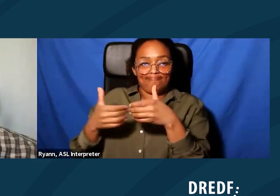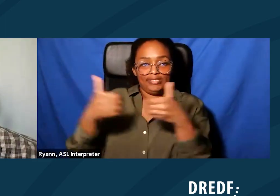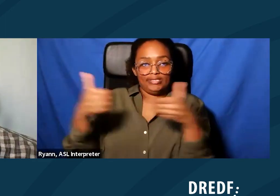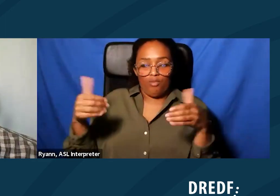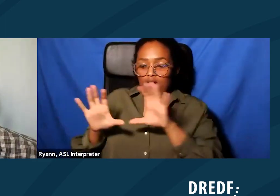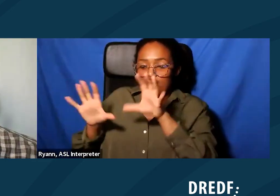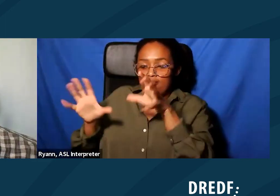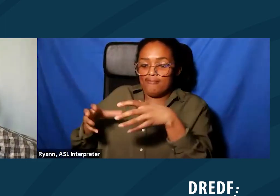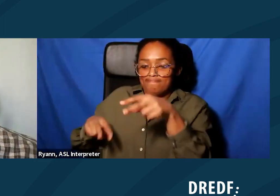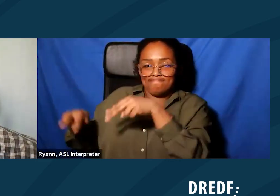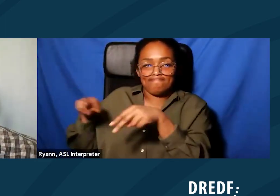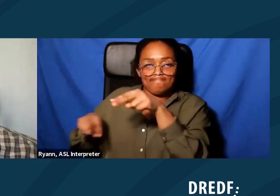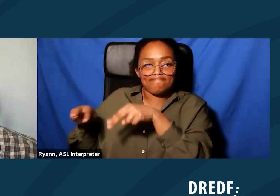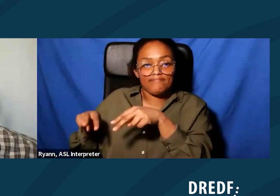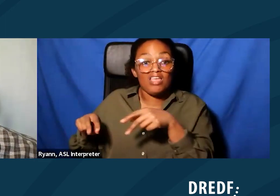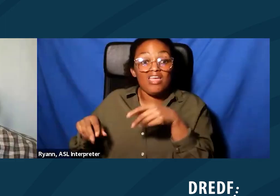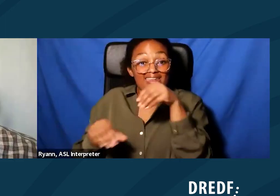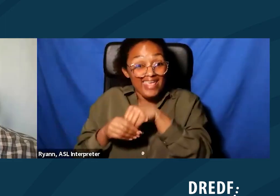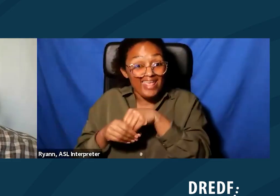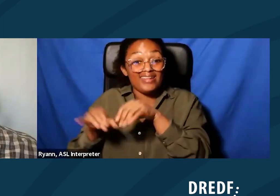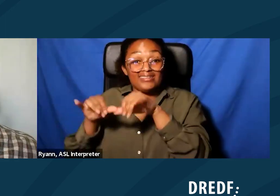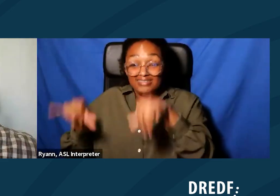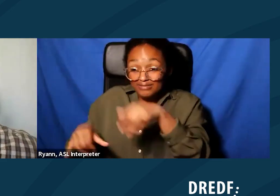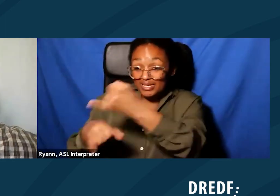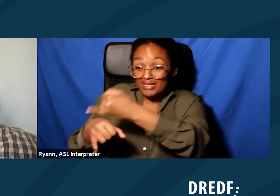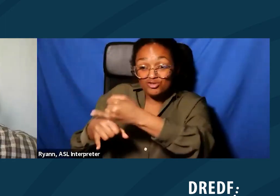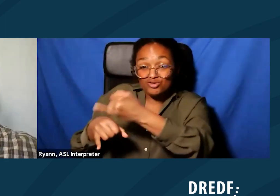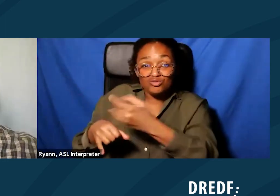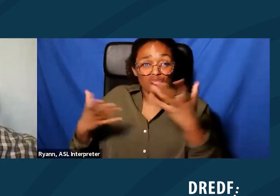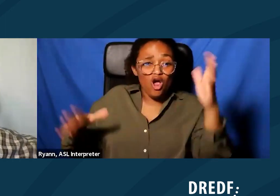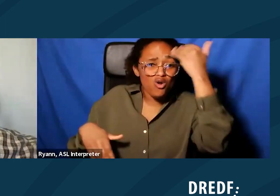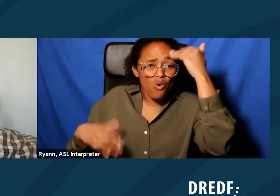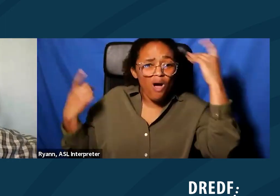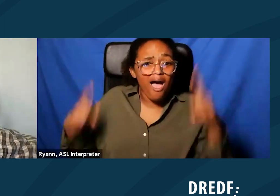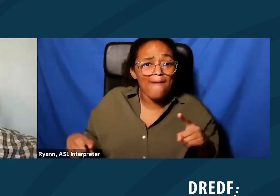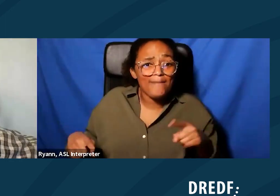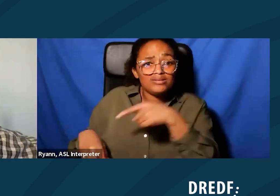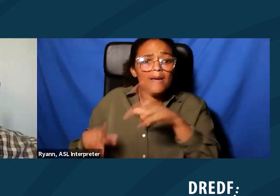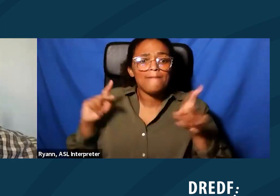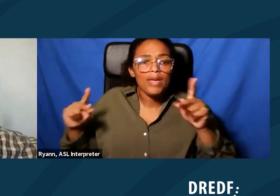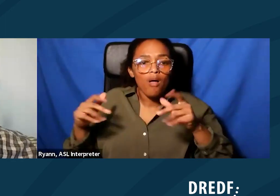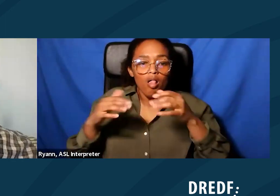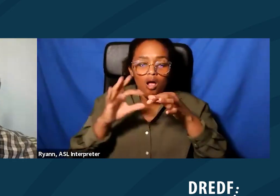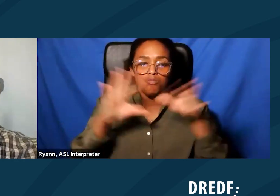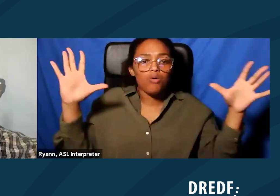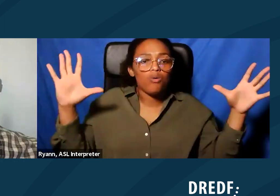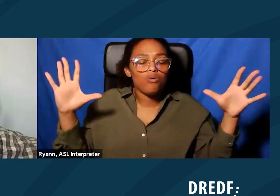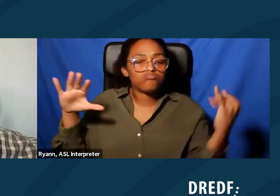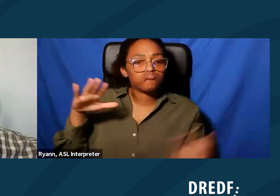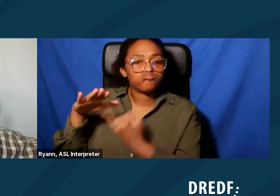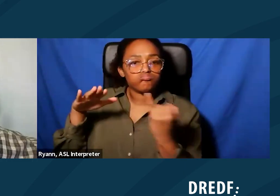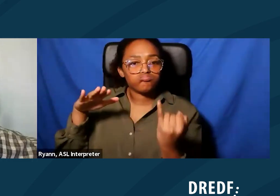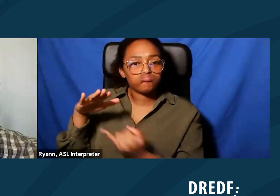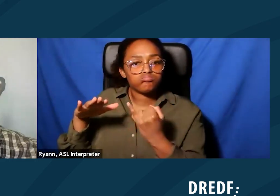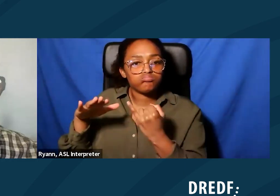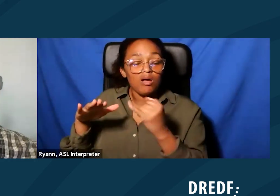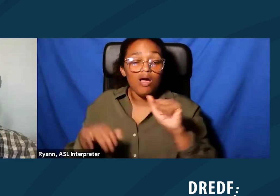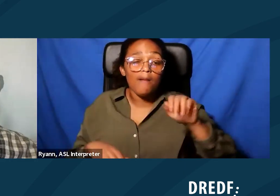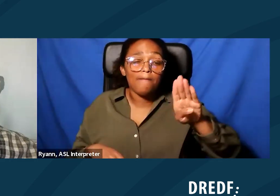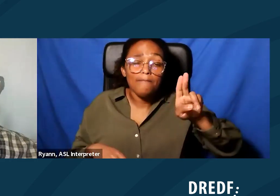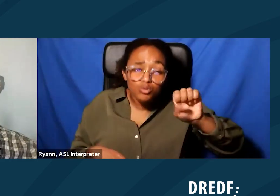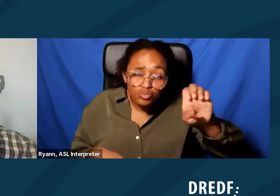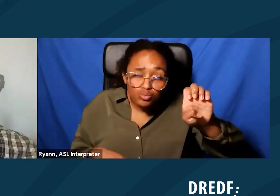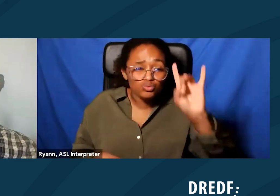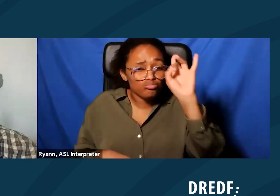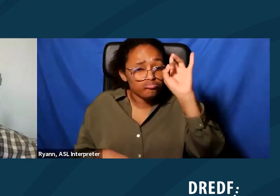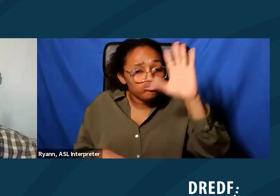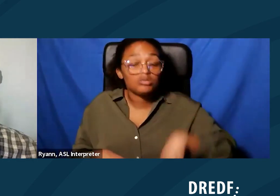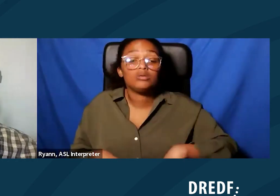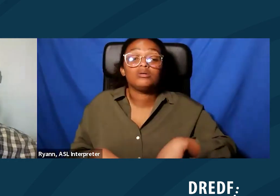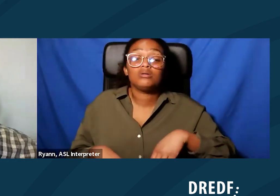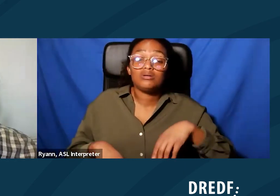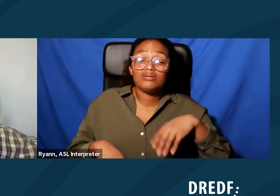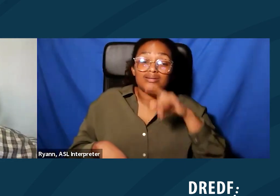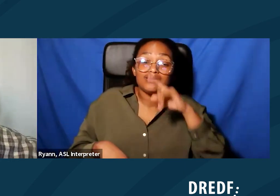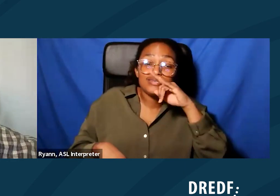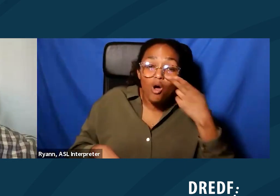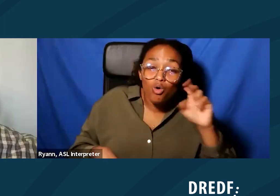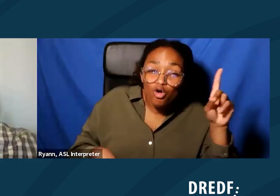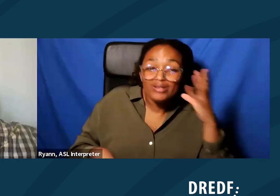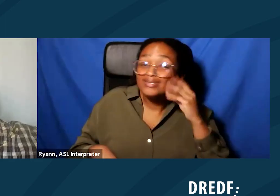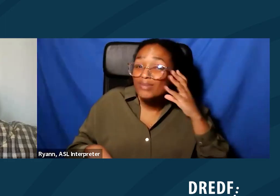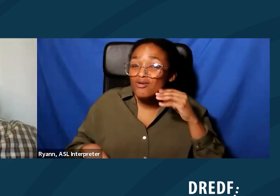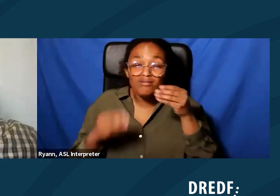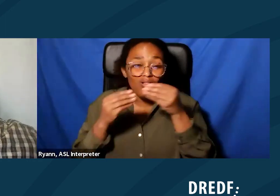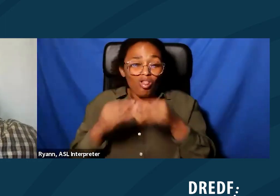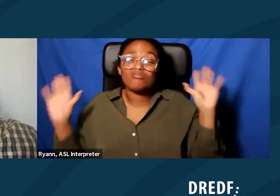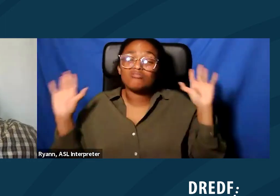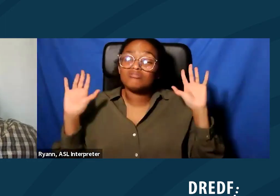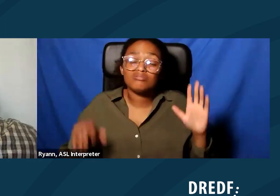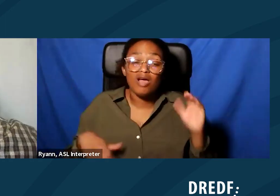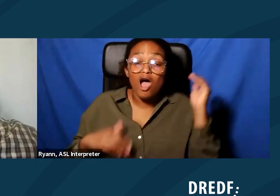institutions. We know it: Isolation, abuse, loss of childhood, loss of adulthood, loss of choice.